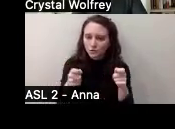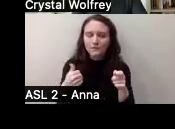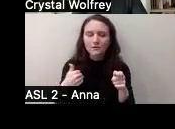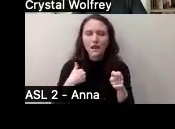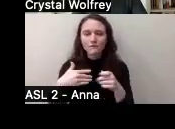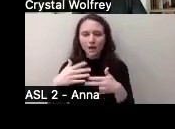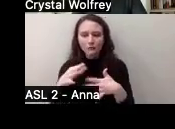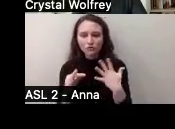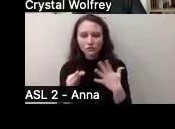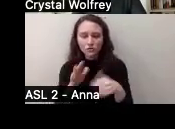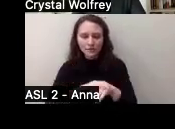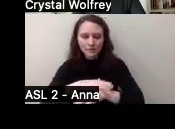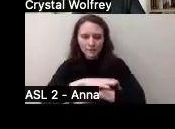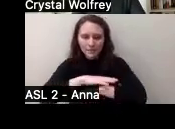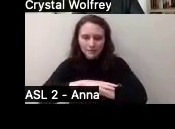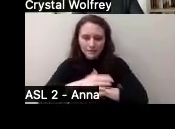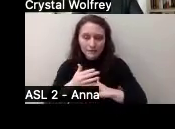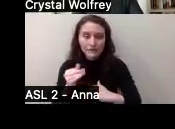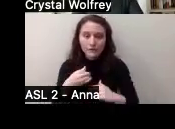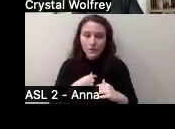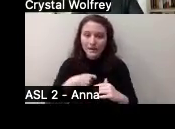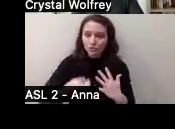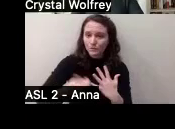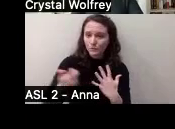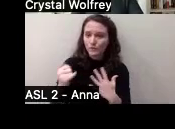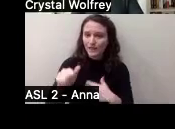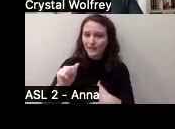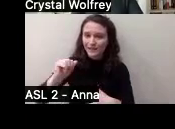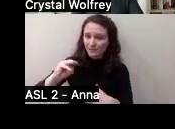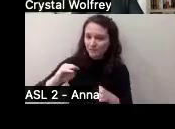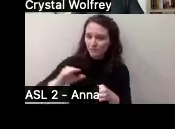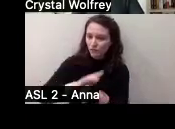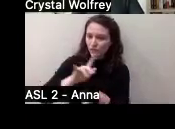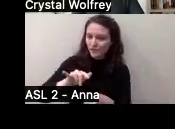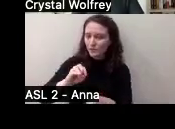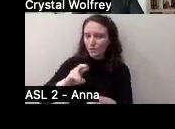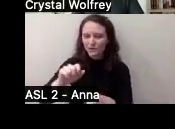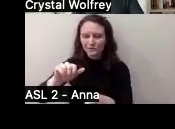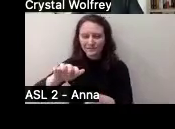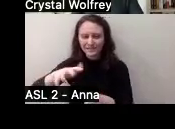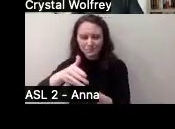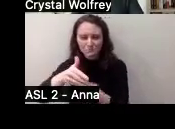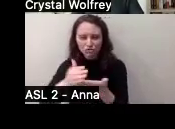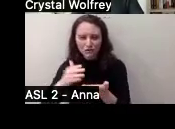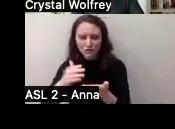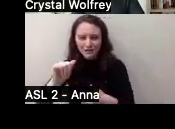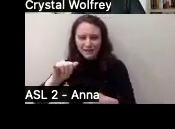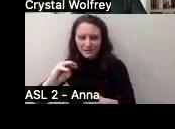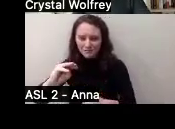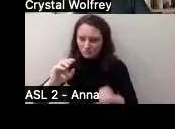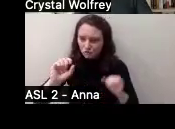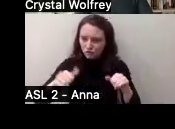and if we end up having to remove that aim fully or even a partial aim, that could be a lot of changes that we would have to consider,